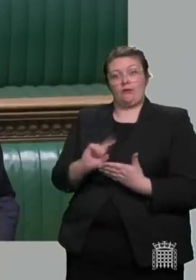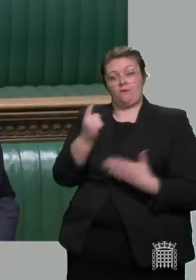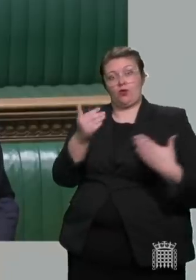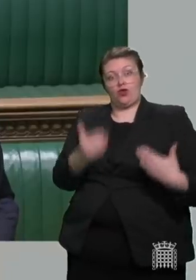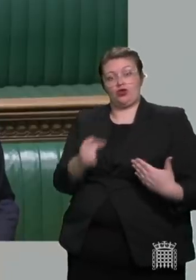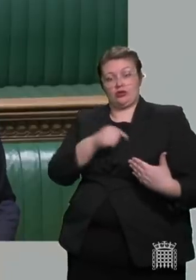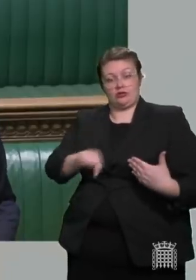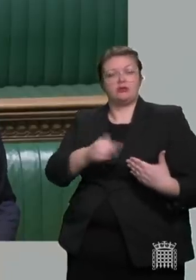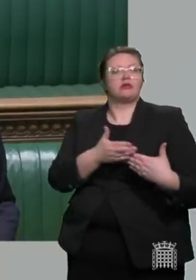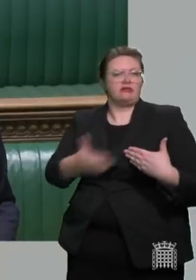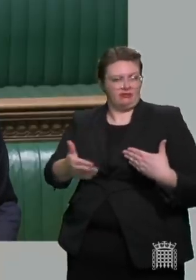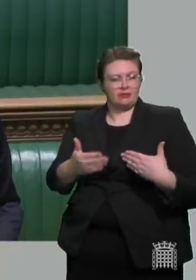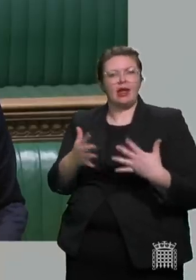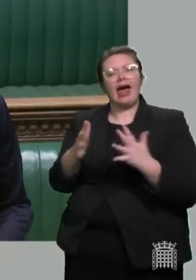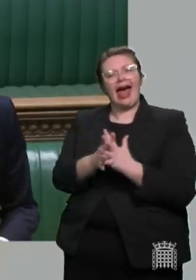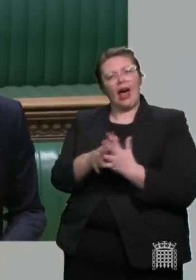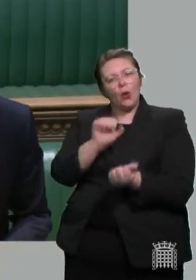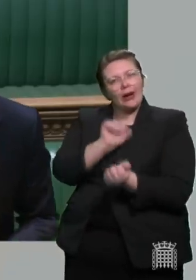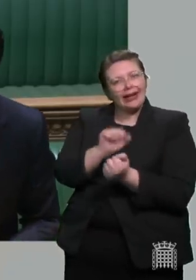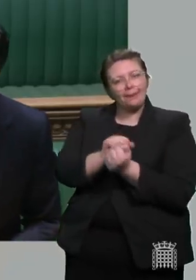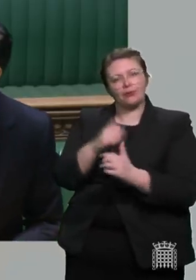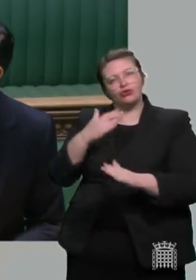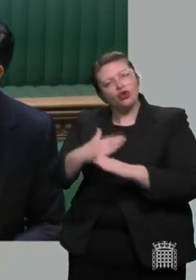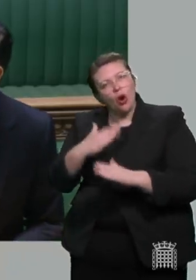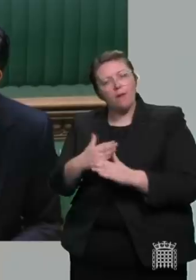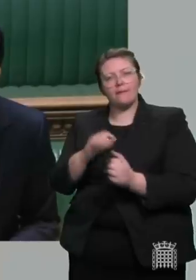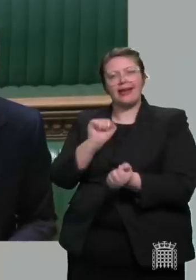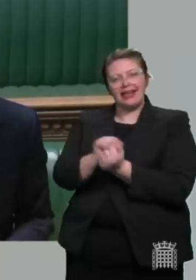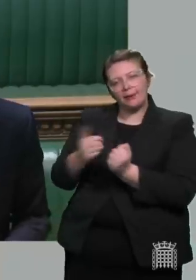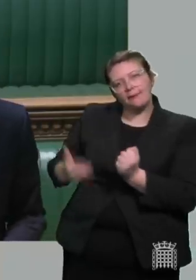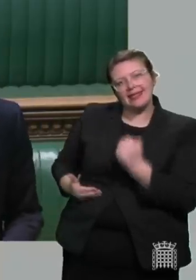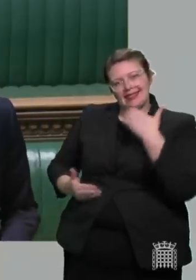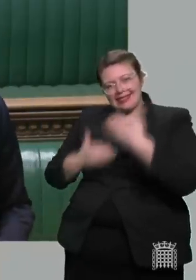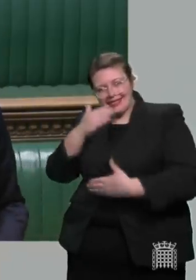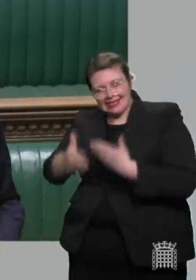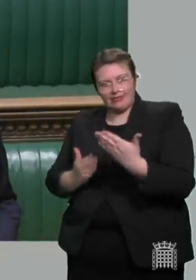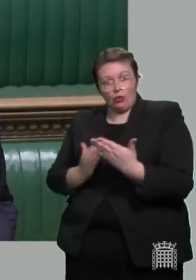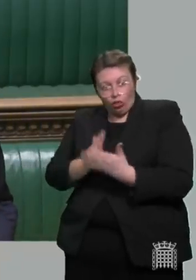the jobs and livelihoods of the British people through the remaining phase of this crisis.